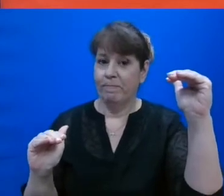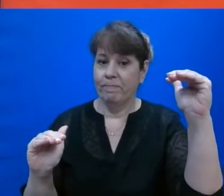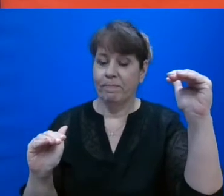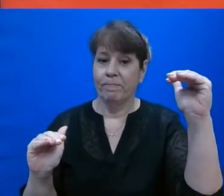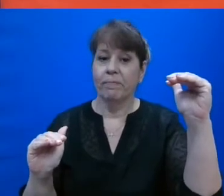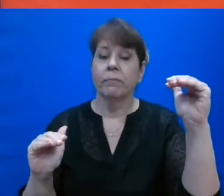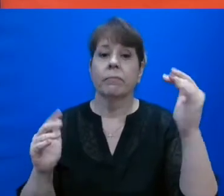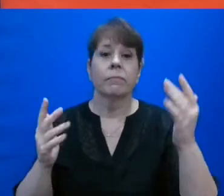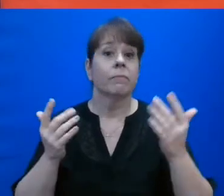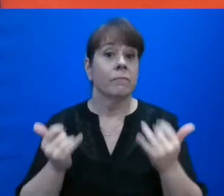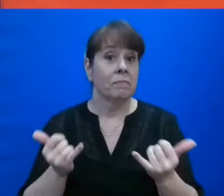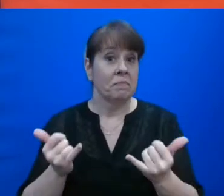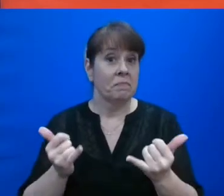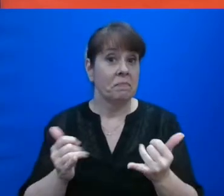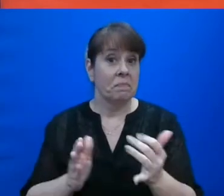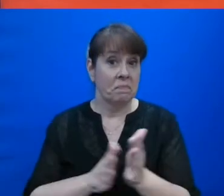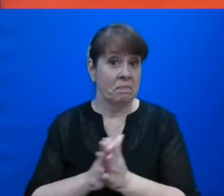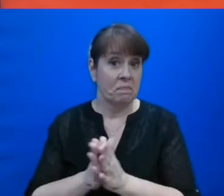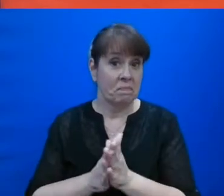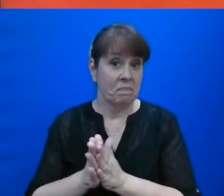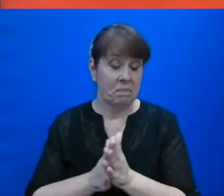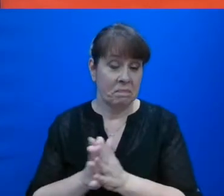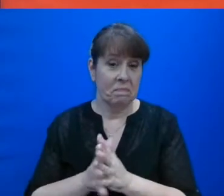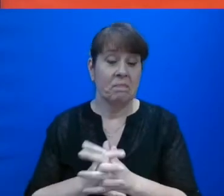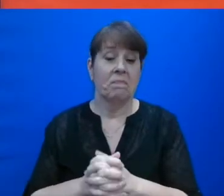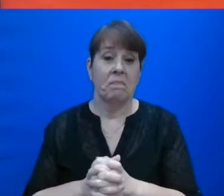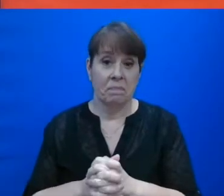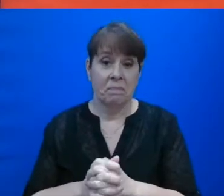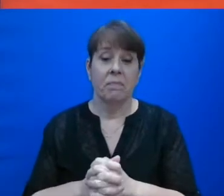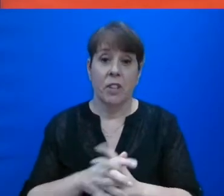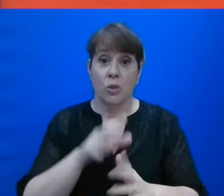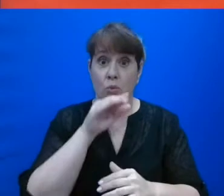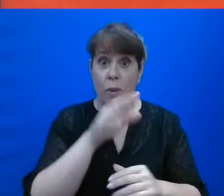NOW, LET'S TAKE AWAY TWO DRAGONFLIES.